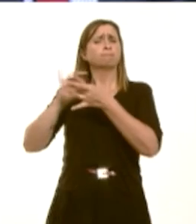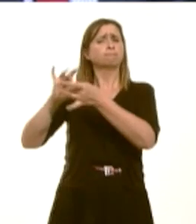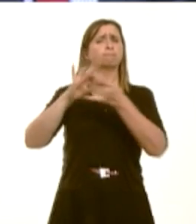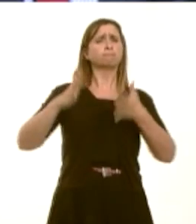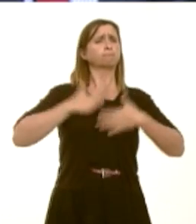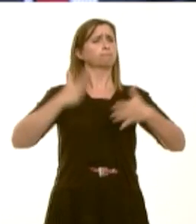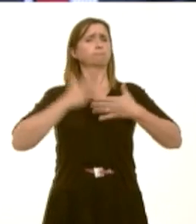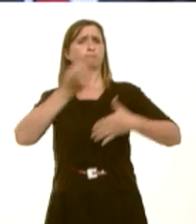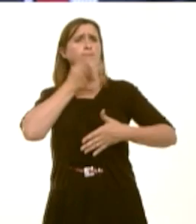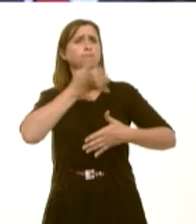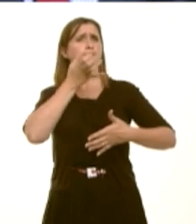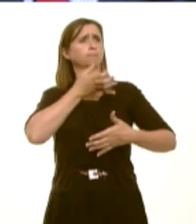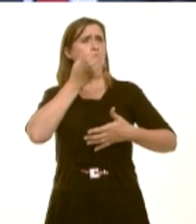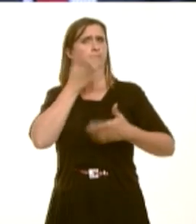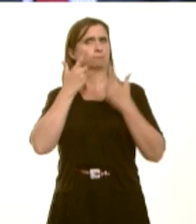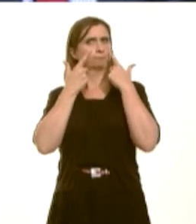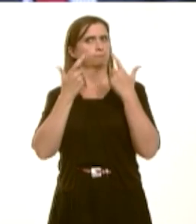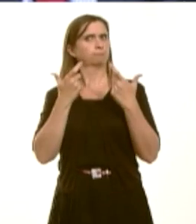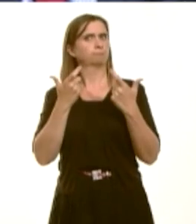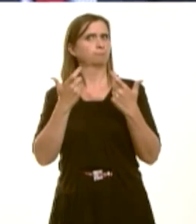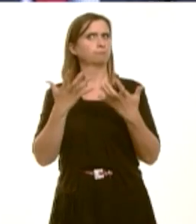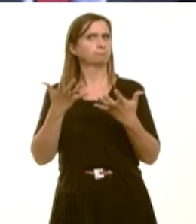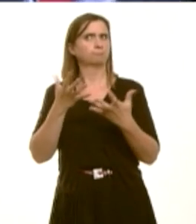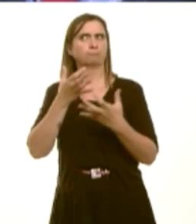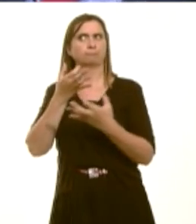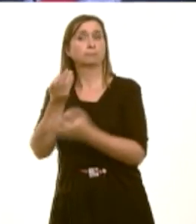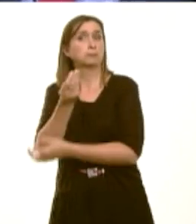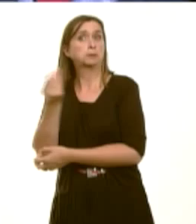to life that, of course, there are major issues, and we know that, for some people, an addiction